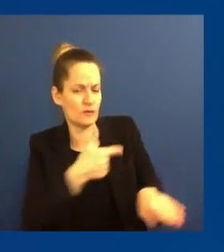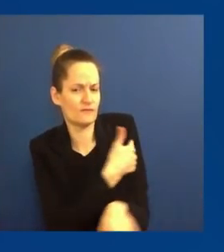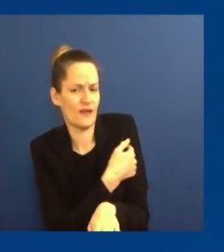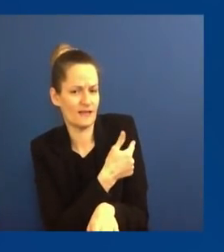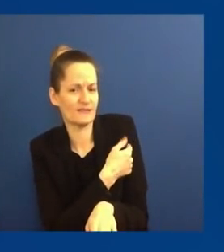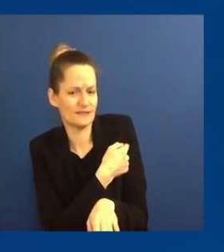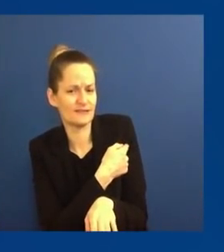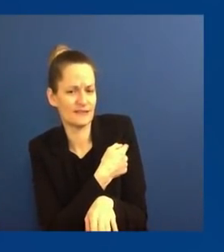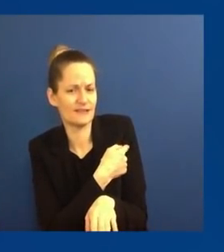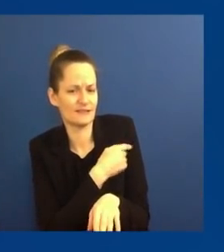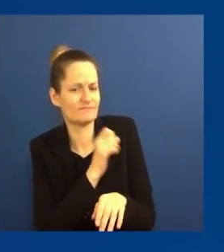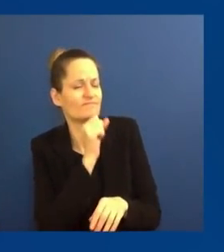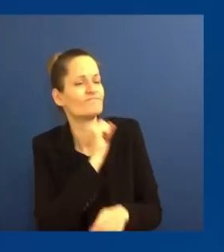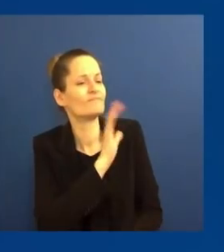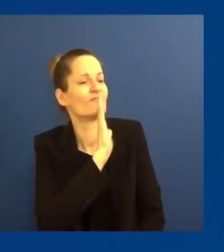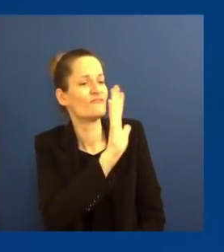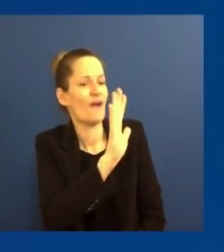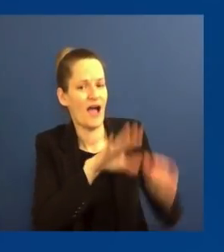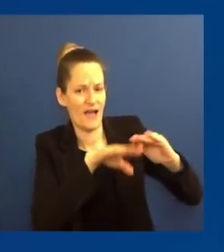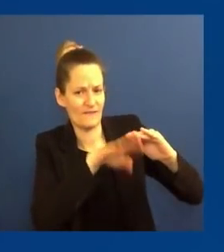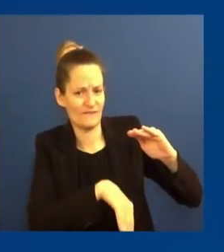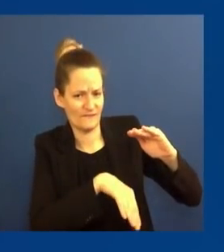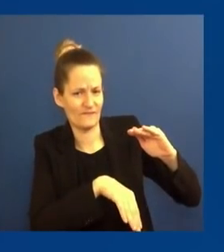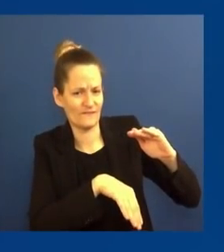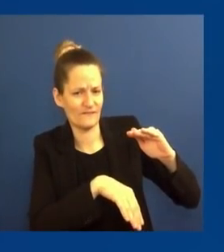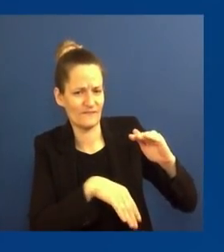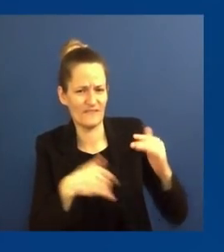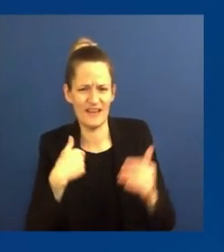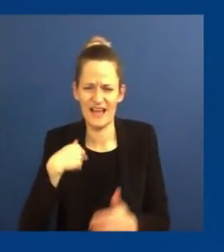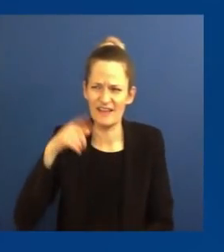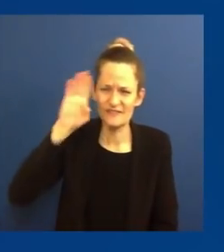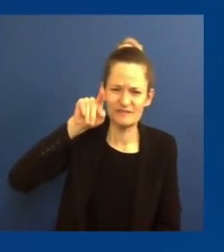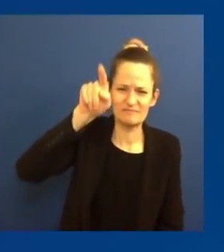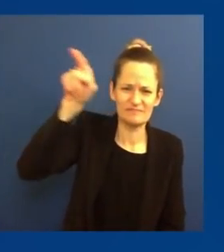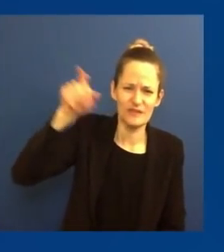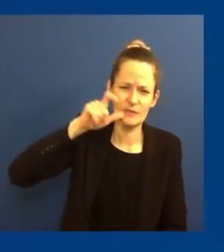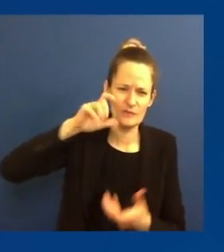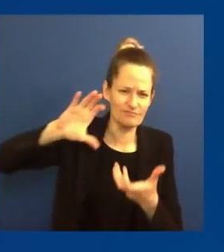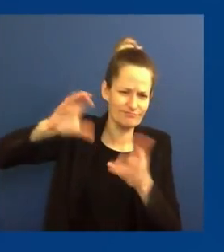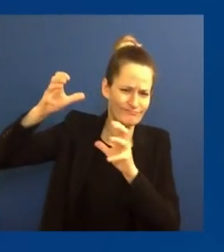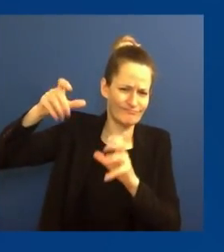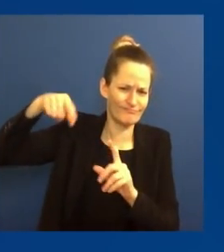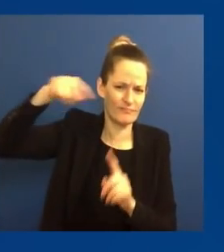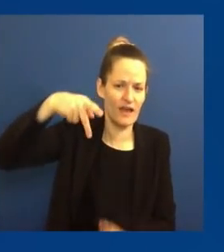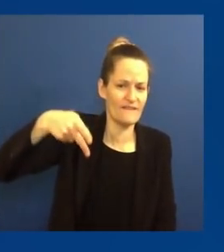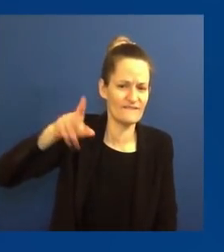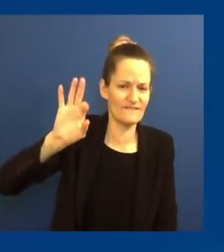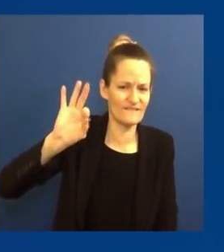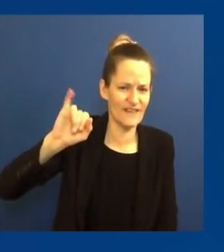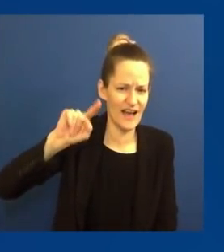and the setback that they had adding the third dose, and so now we're expecting data -- at least we heard at a recent ACIP meeting --